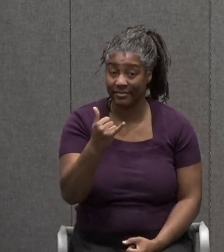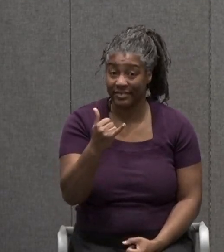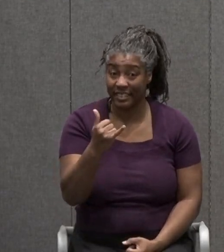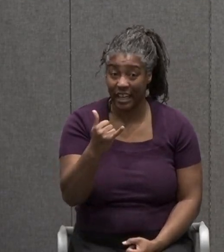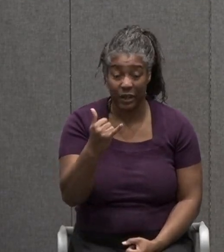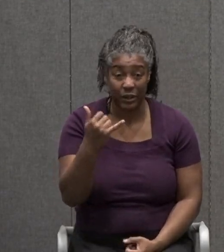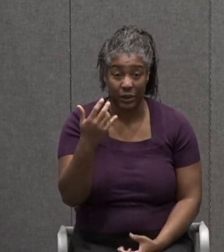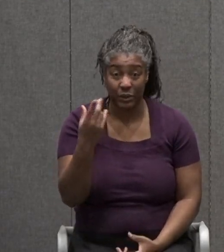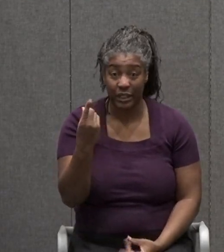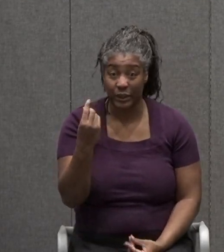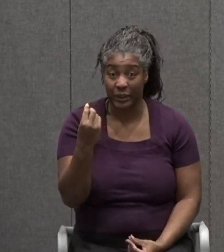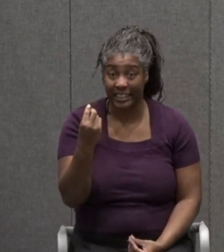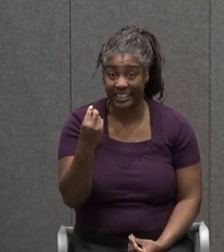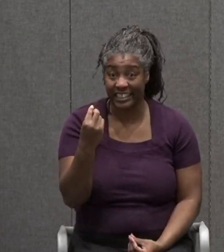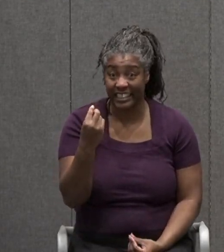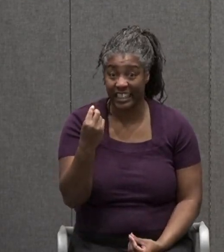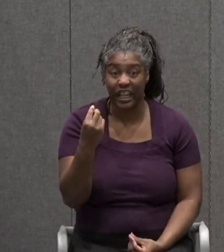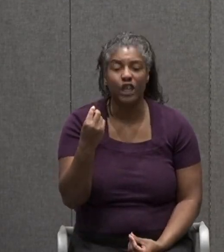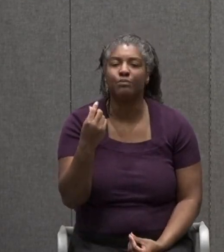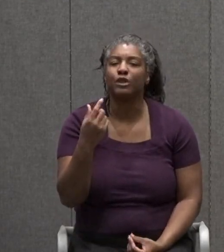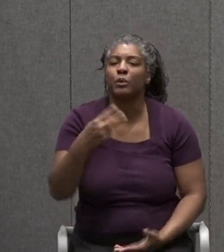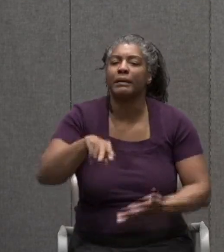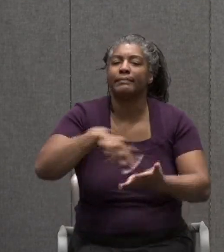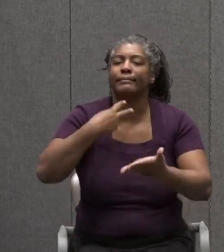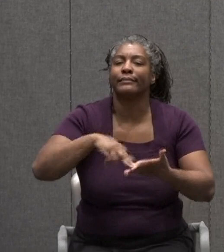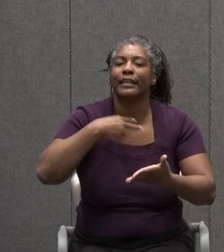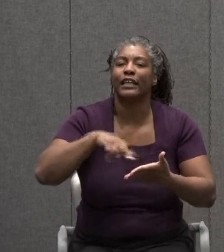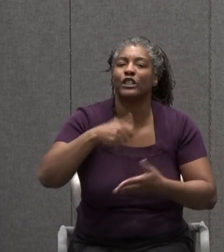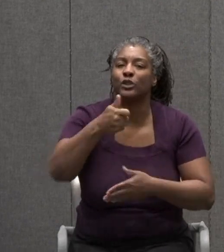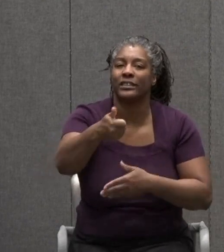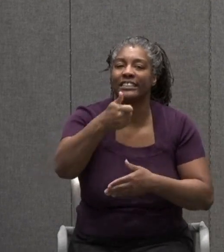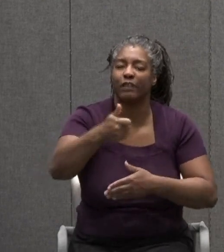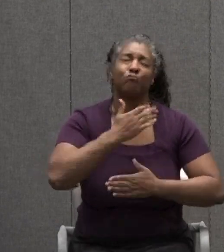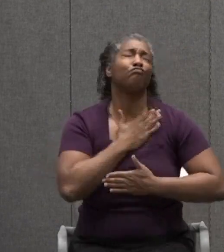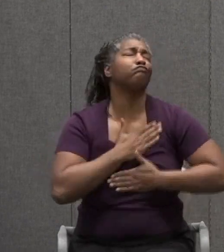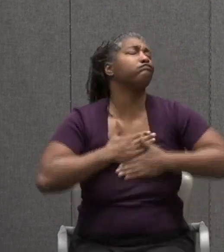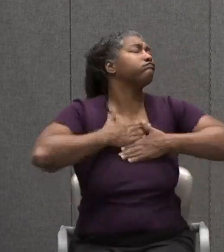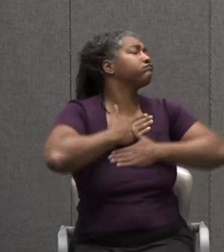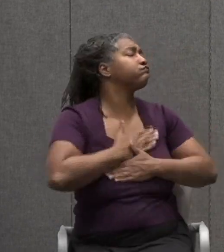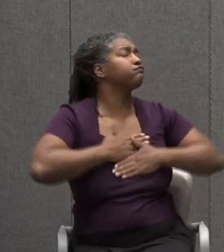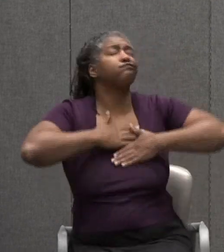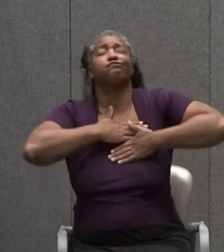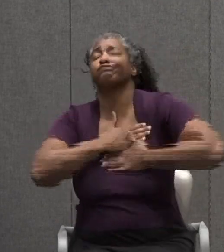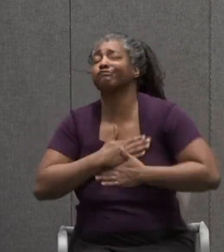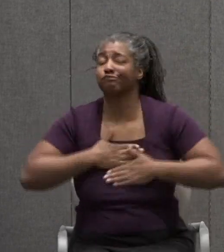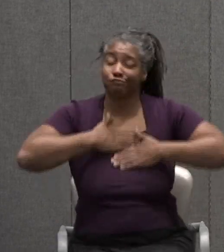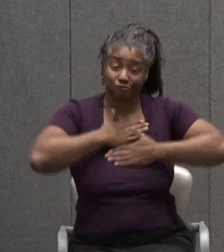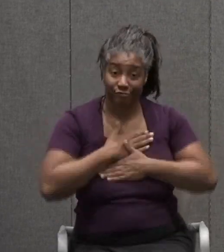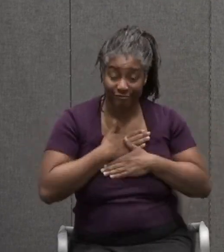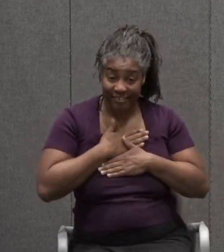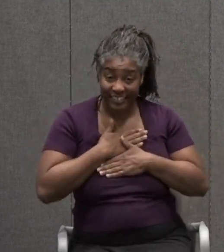free dance and just have a good old time. And then when they say pick your yogi pose.